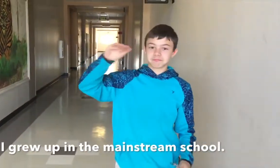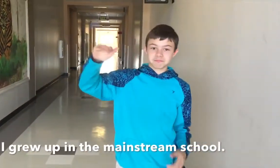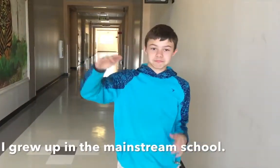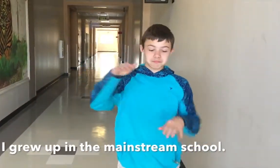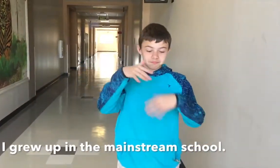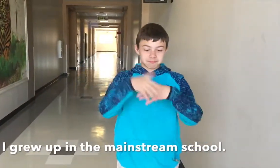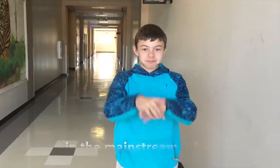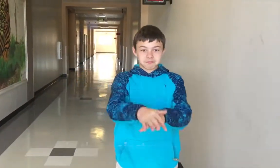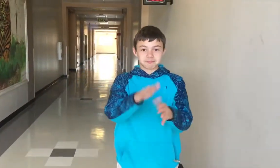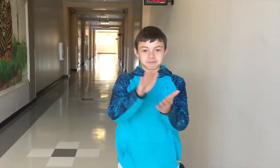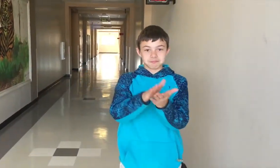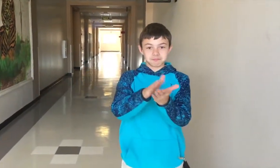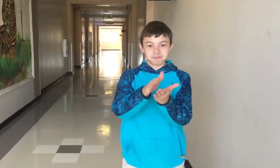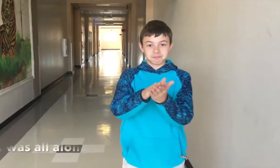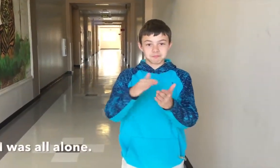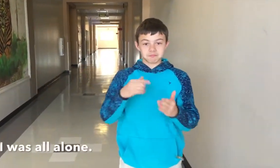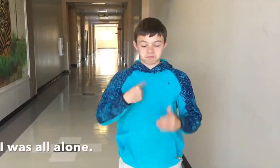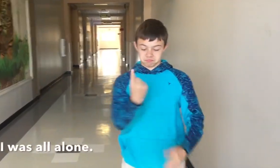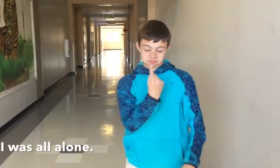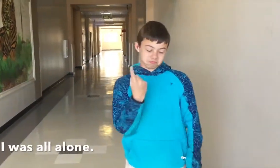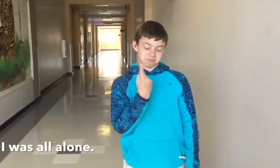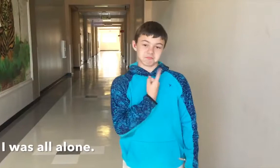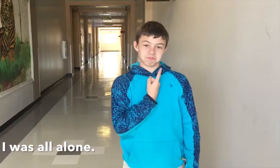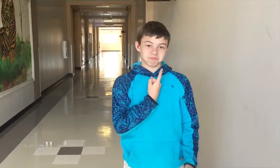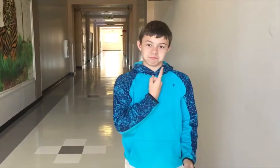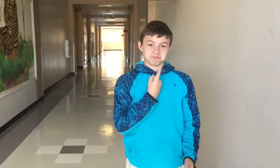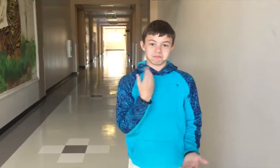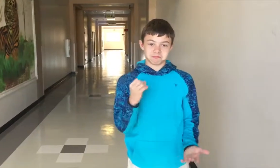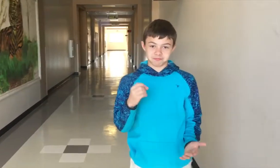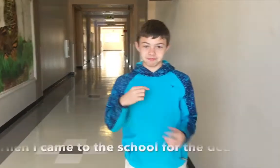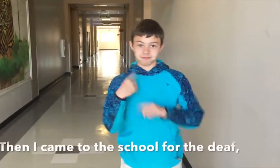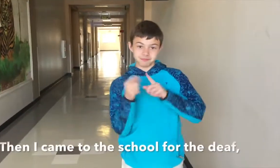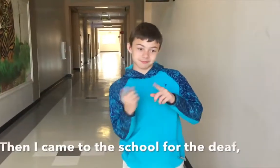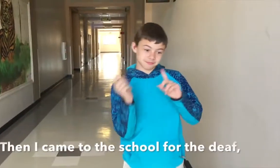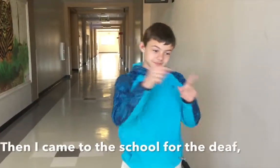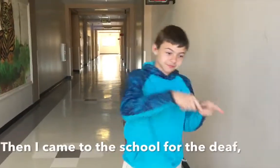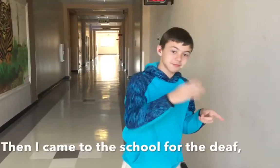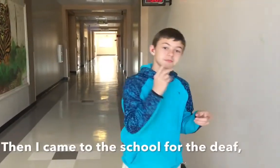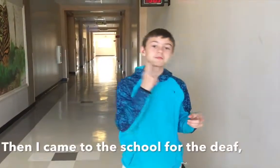I love signing. It's so inspiring to see people using it to talk with friends and family.